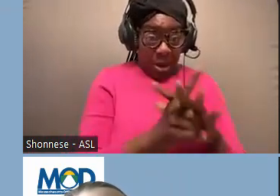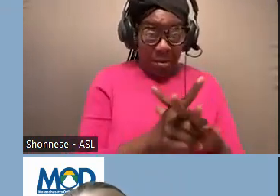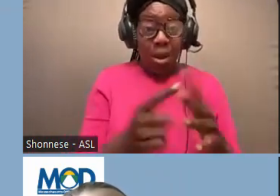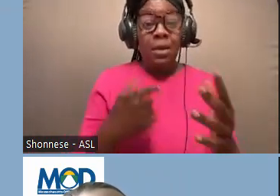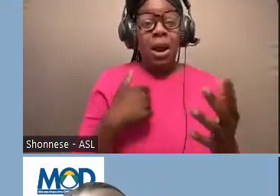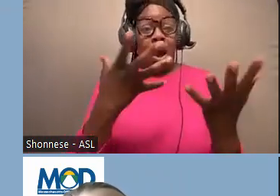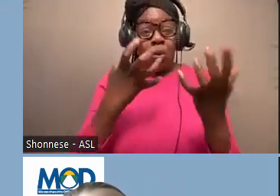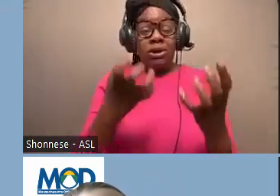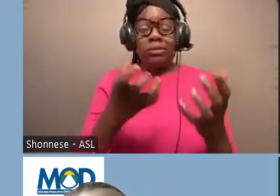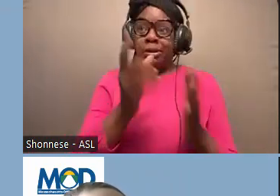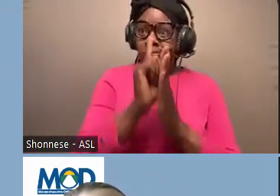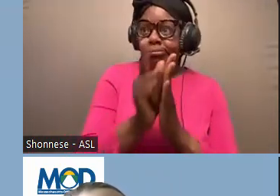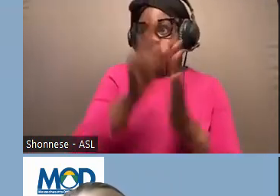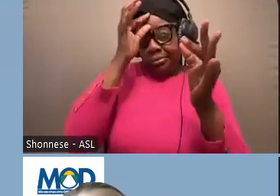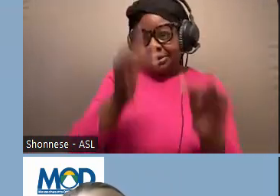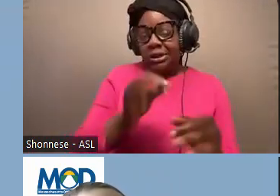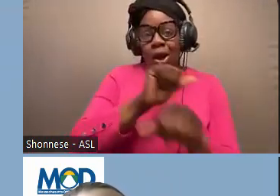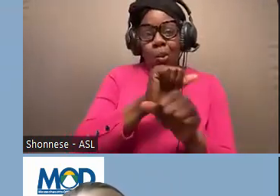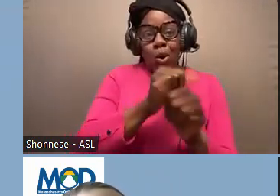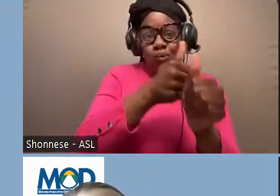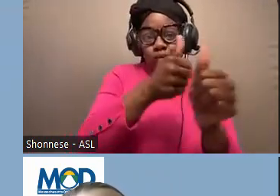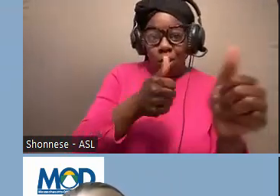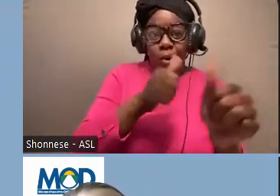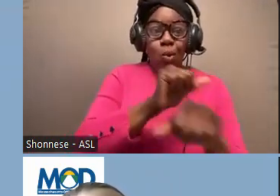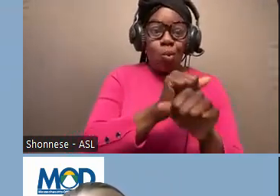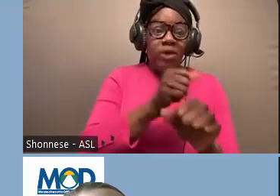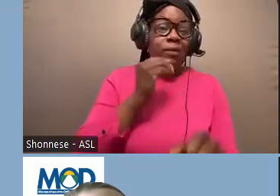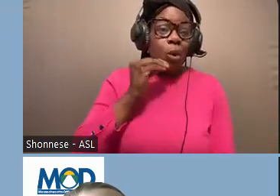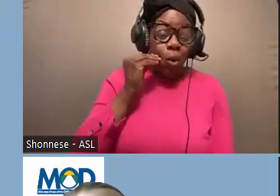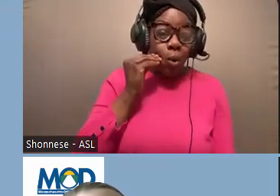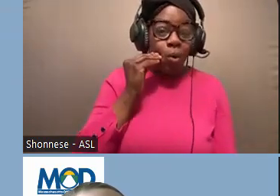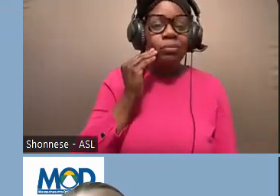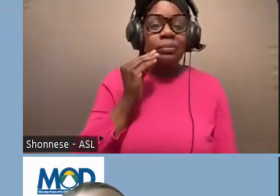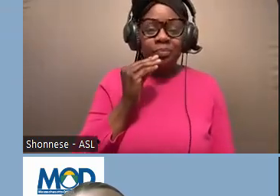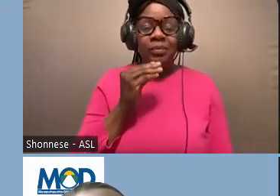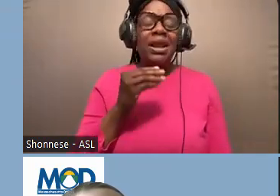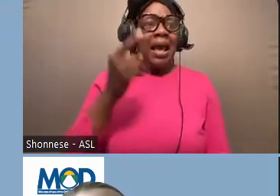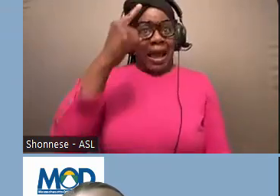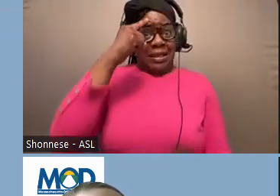Right. But I guess before my time, they had approved it and the way the